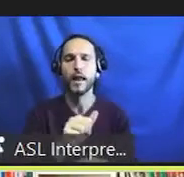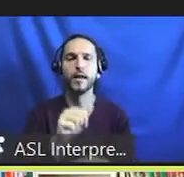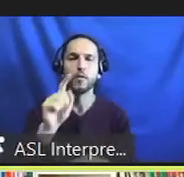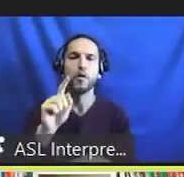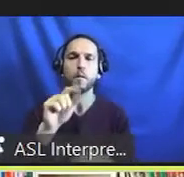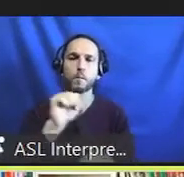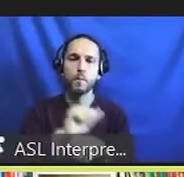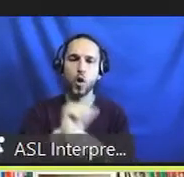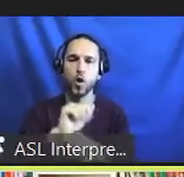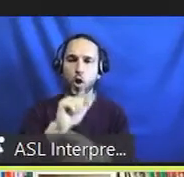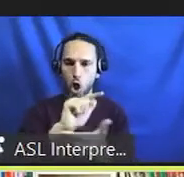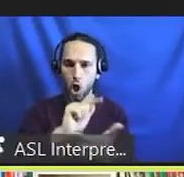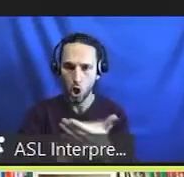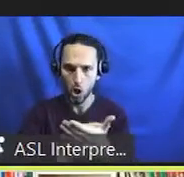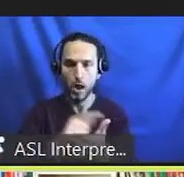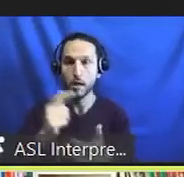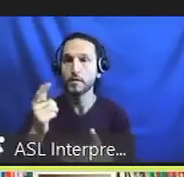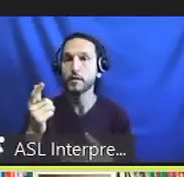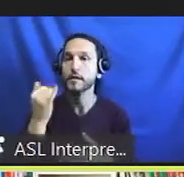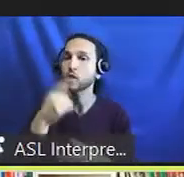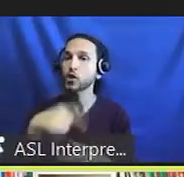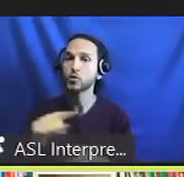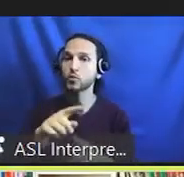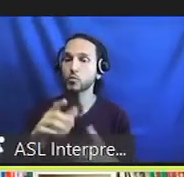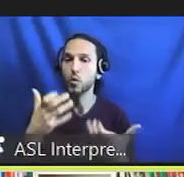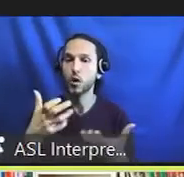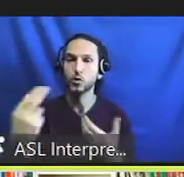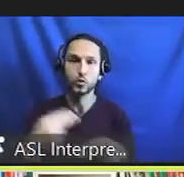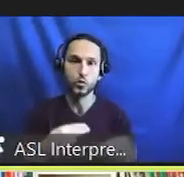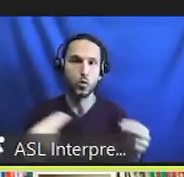So we welcome any of you that might be interested to join us for that as well.